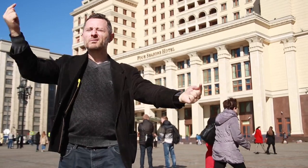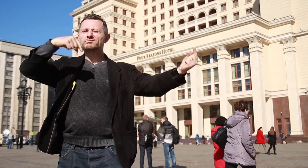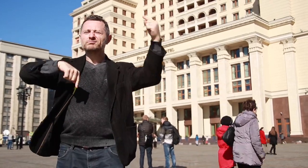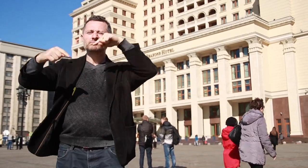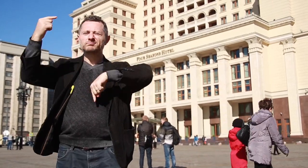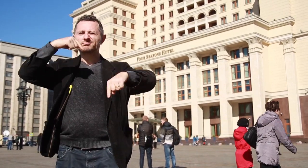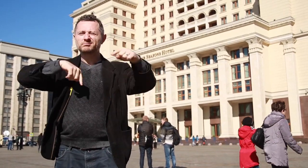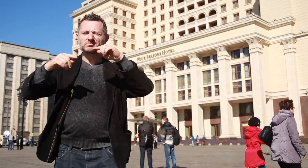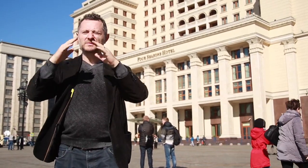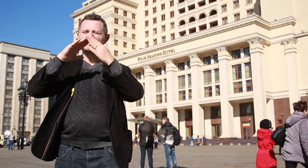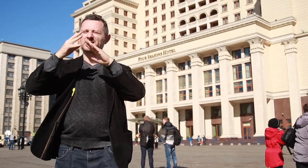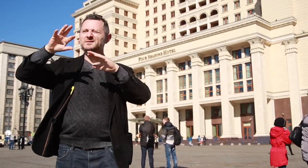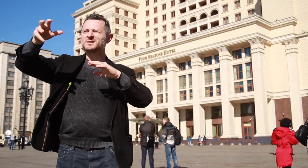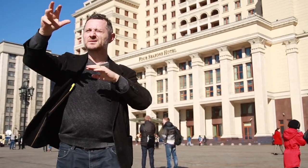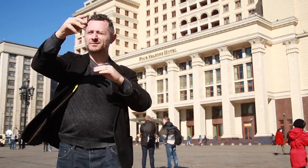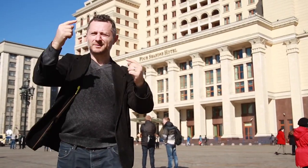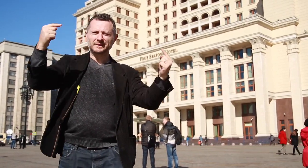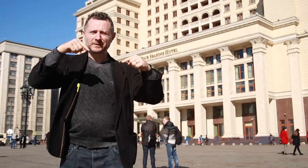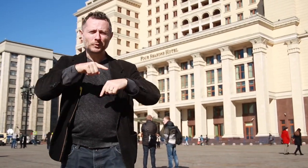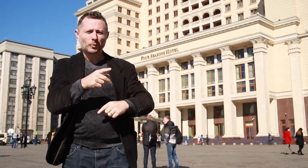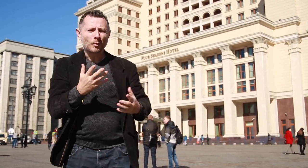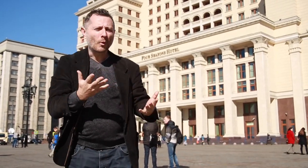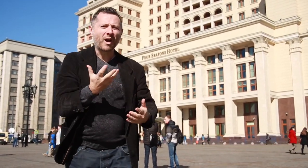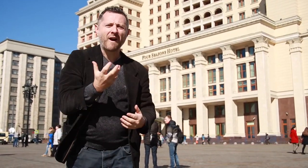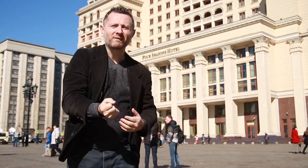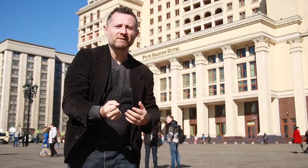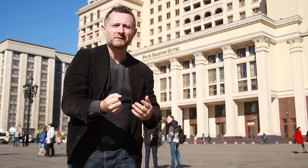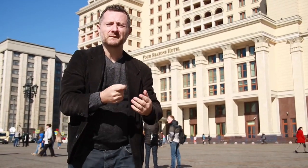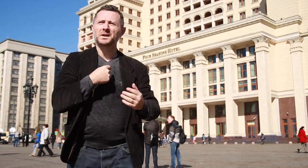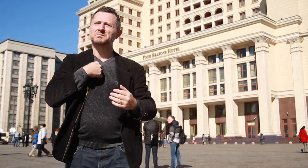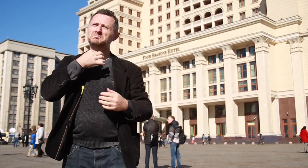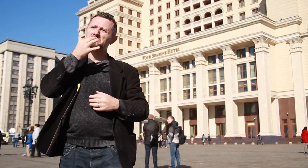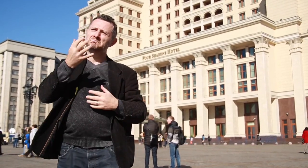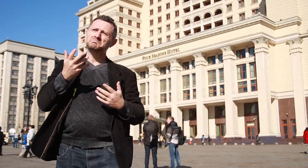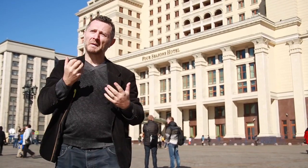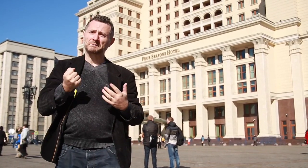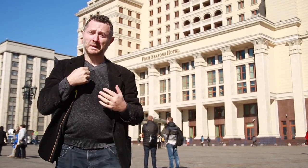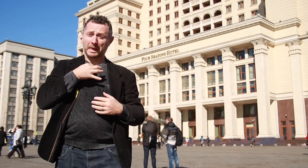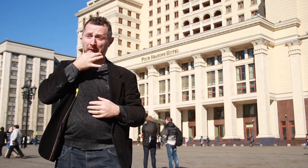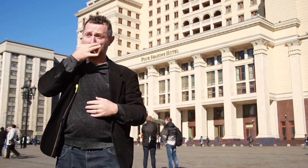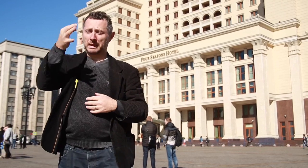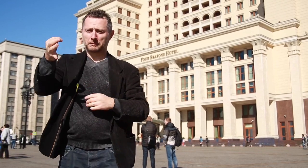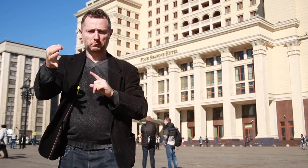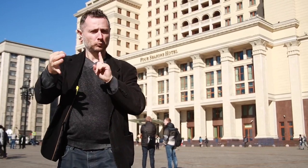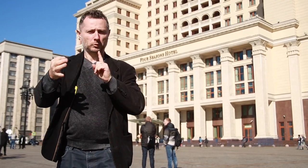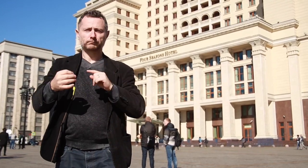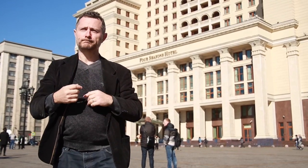answer directly, but they would show off what they had for sale. If the buyer was interested, they would negotiate and agree on a